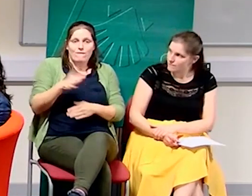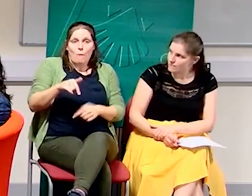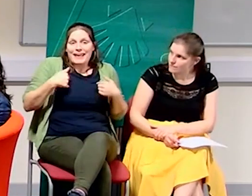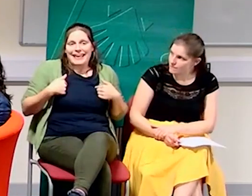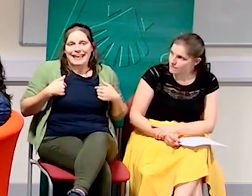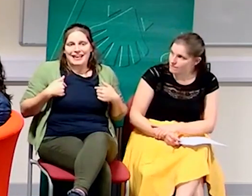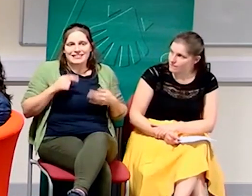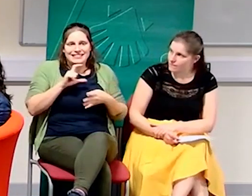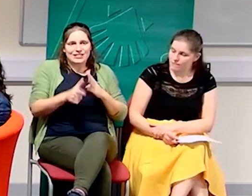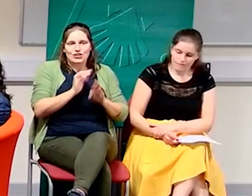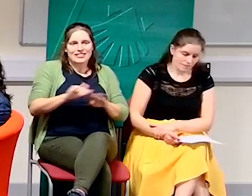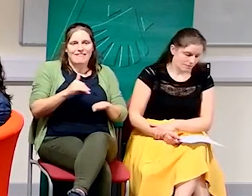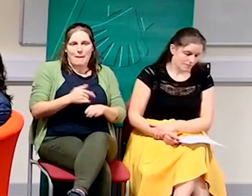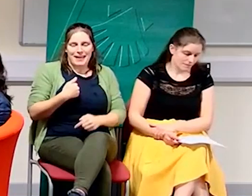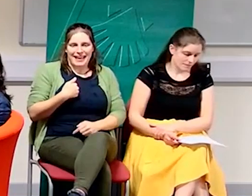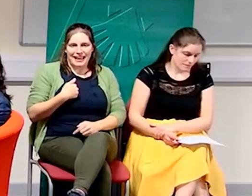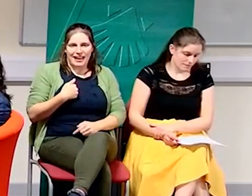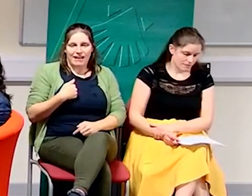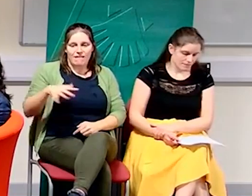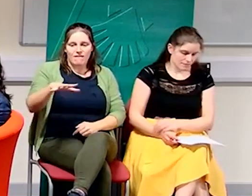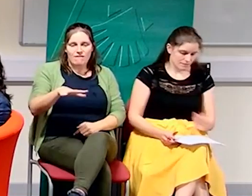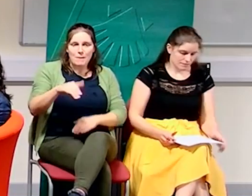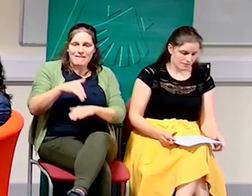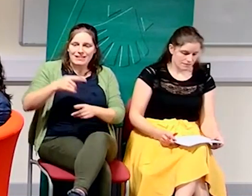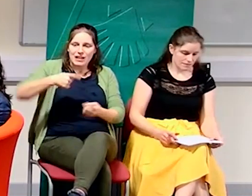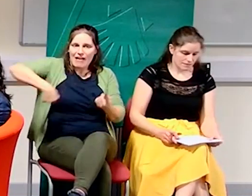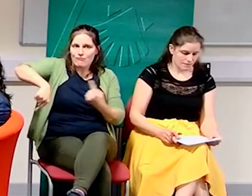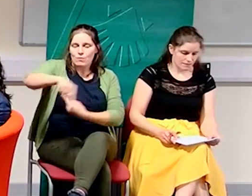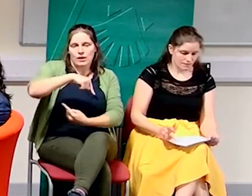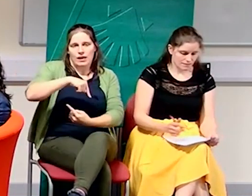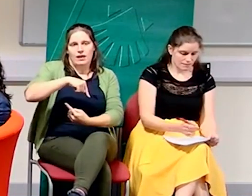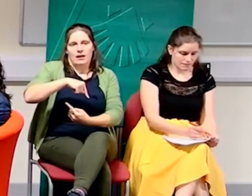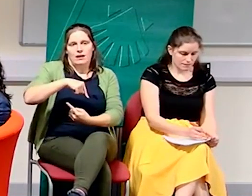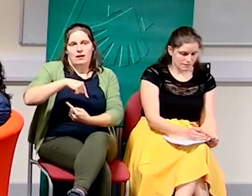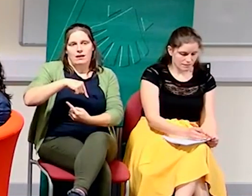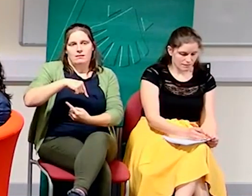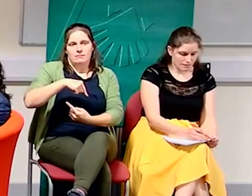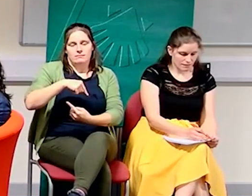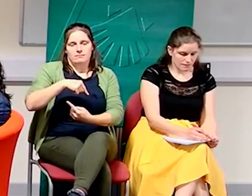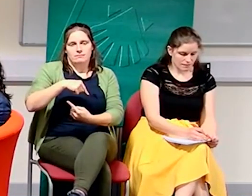didn't just affect me and it I think families it doesn't just affect that person it affects the